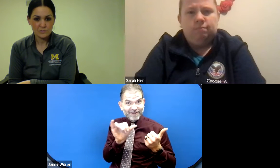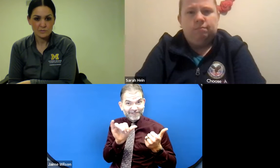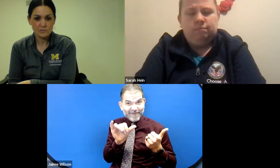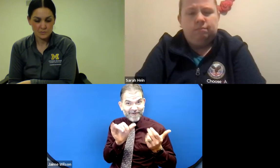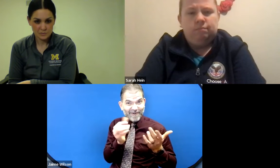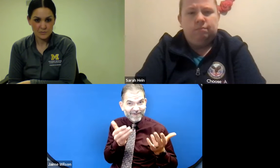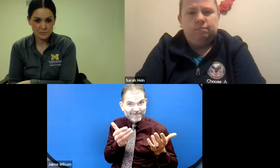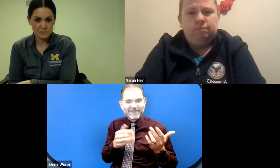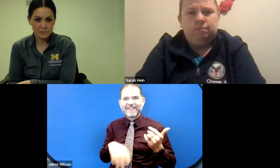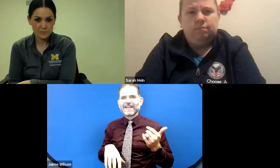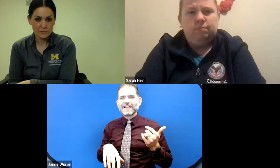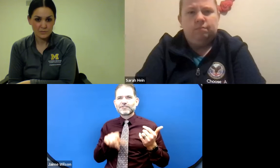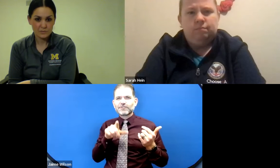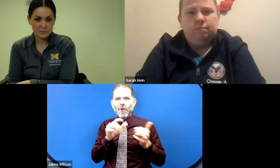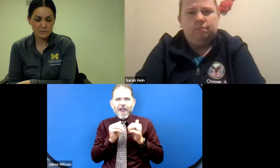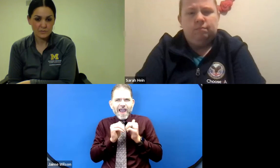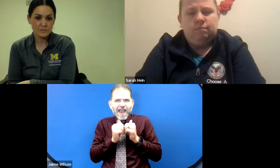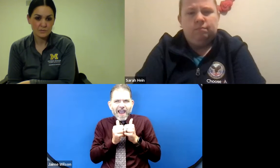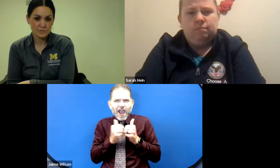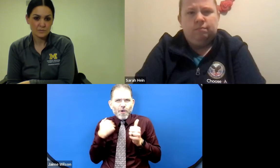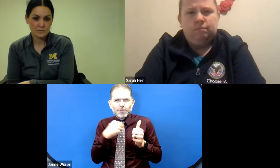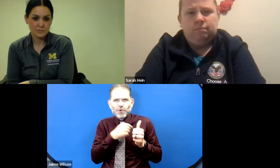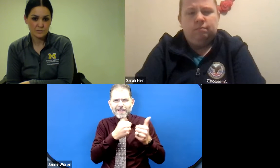ASL Interpreter: can manifest itself in a way that looks like ASL Interpreter: dementia.